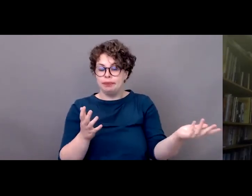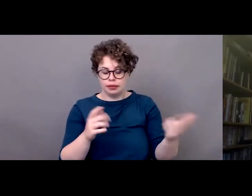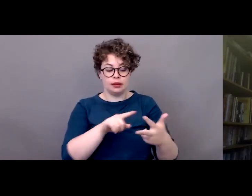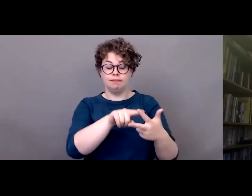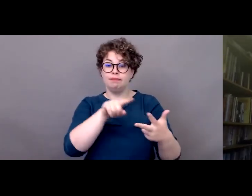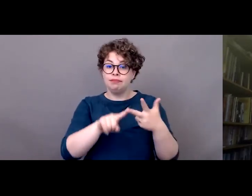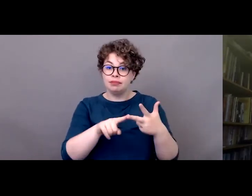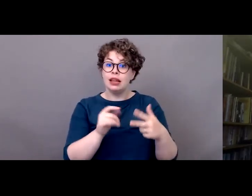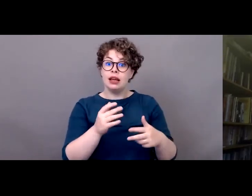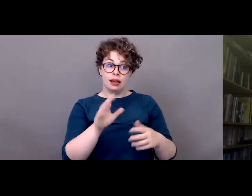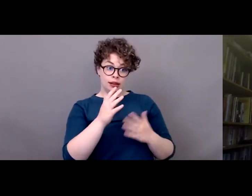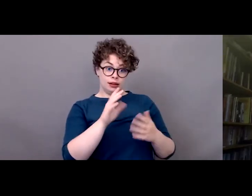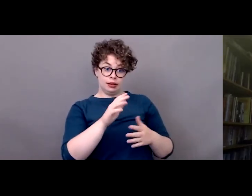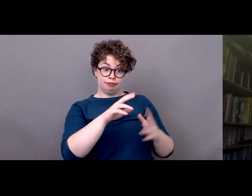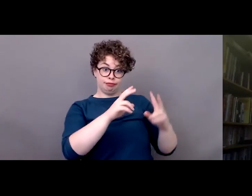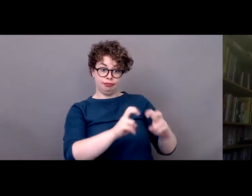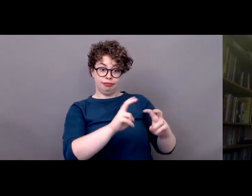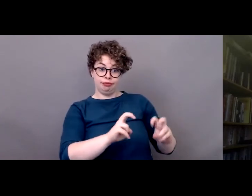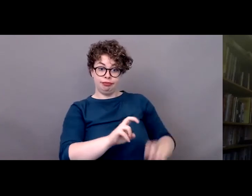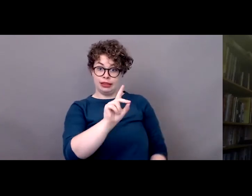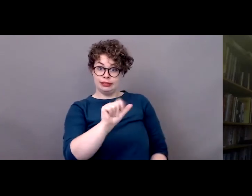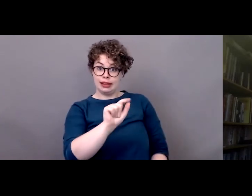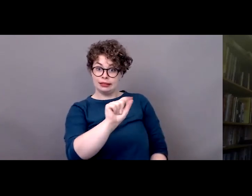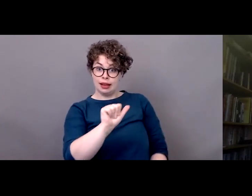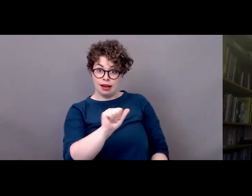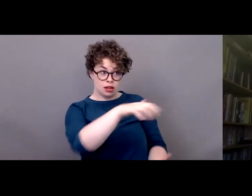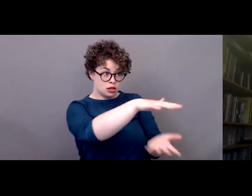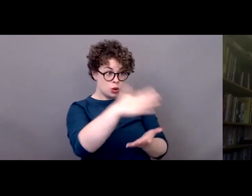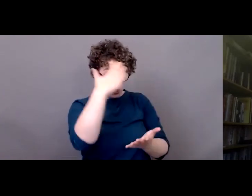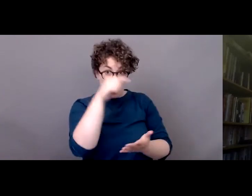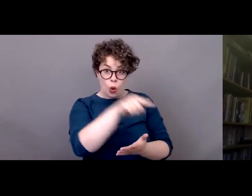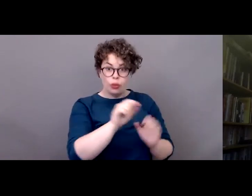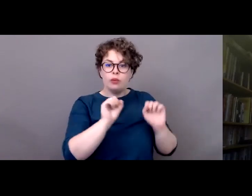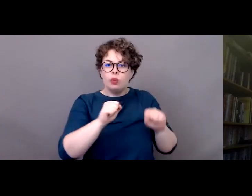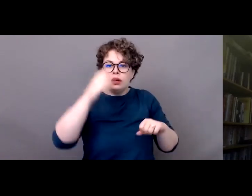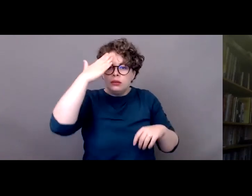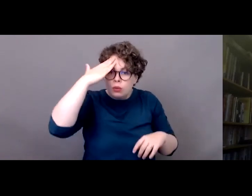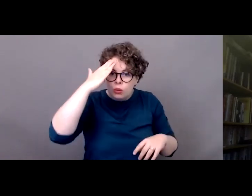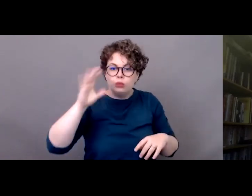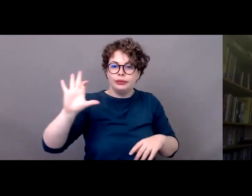attitudinal or institutional to accessing humanitarian services, but also the enablers.